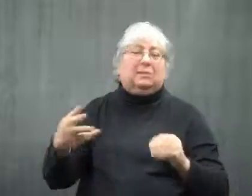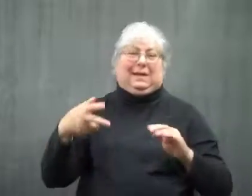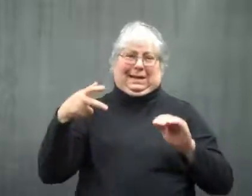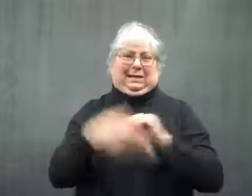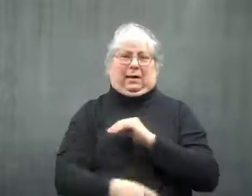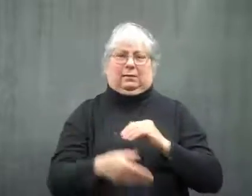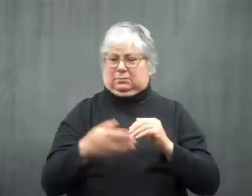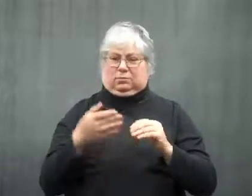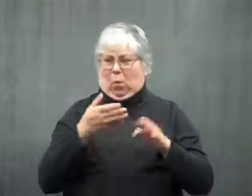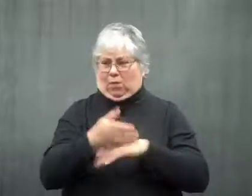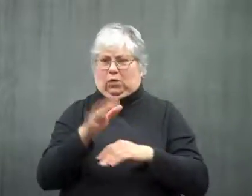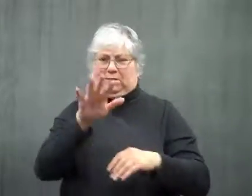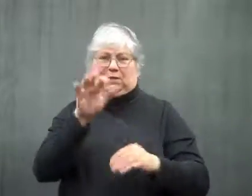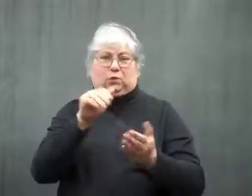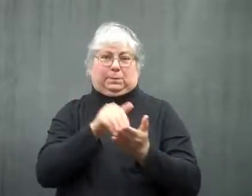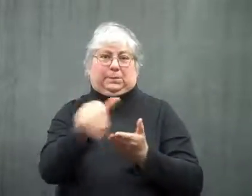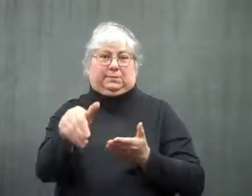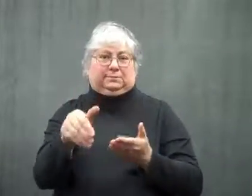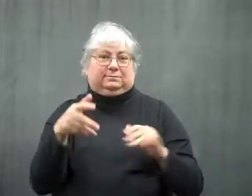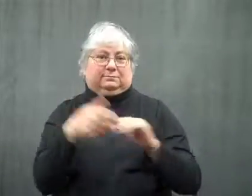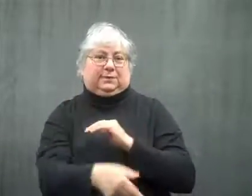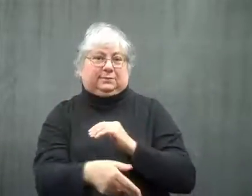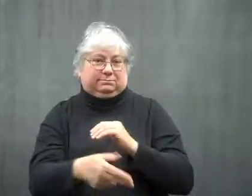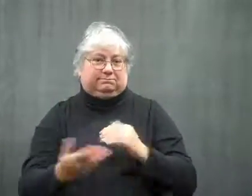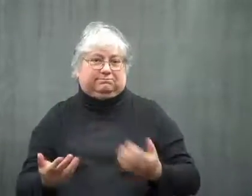was cut by over $500 million.